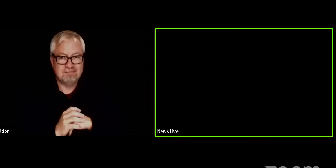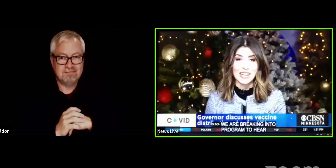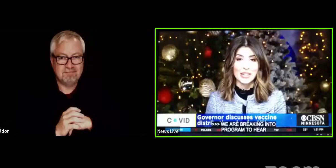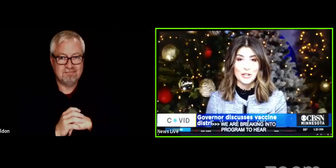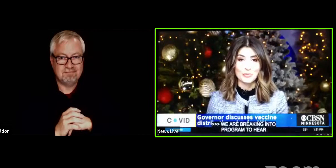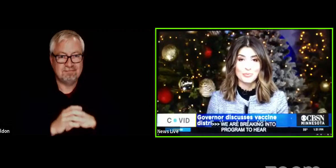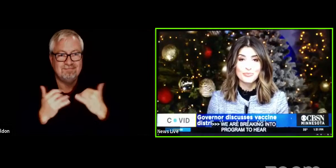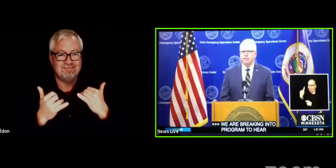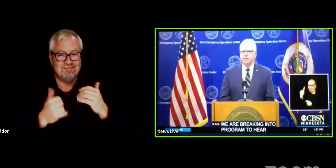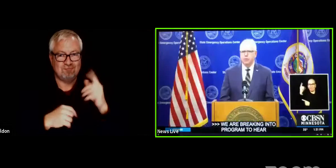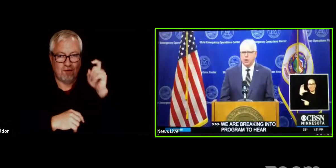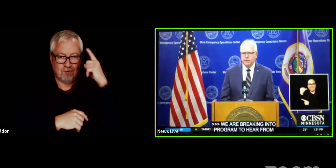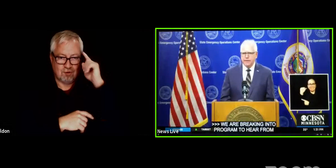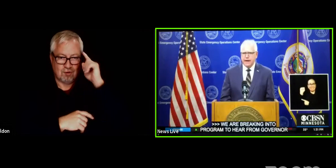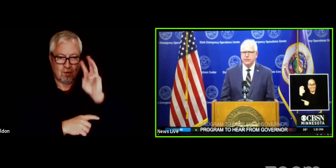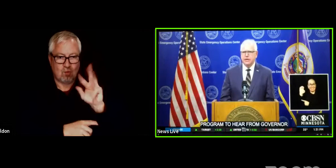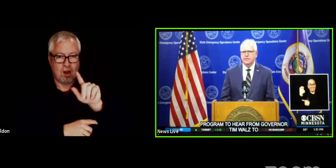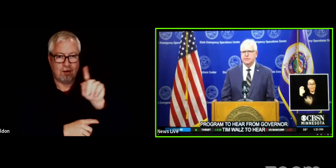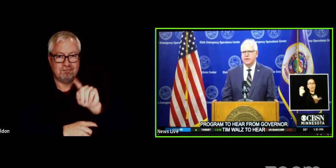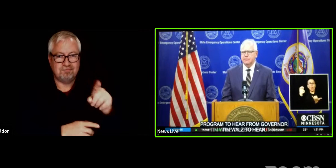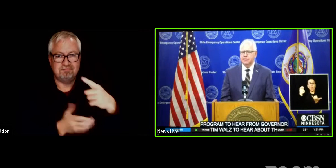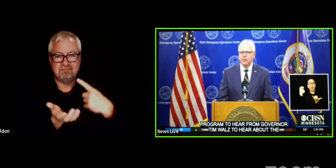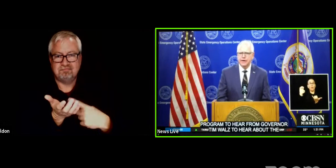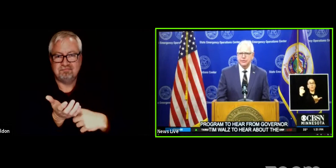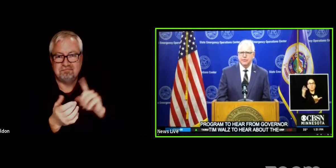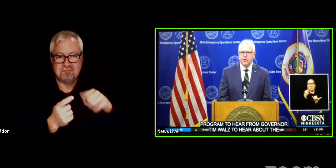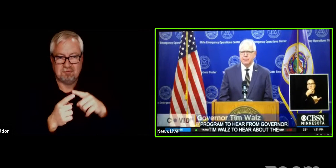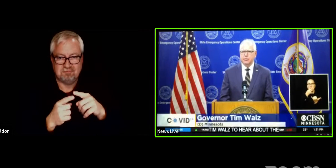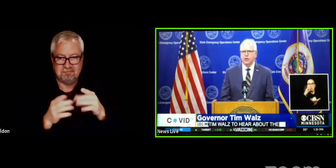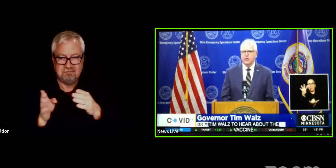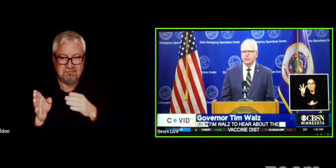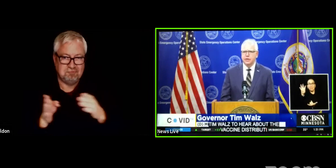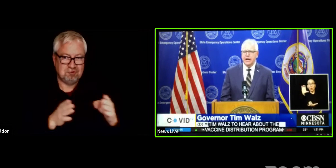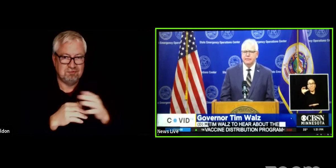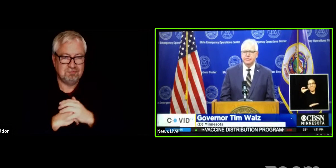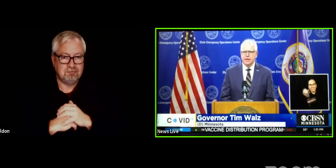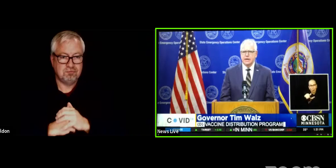≫ GOOD AFTERNOON SHE MINNESOTA, THANK YOU TORE TAKING SOME TIME OUT OF YOUR DAY TO RECEIVE THIS UPDATE AND IT SEEMS ALMOST UNIMAGINABLE BUT IT WAS JUST ABOUT NINE MONTHS TO THE DAY THAT THE FIRST COVID CASE IN MINNESOTA SHOWED UP. AND NOW WE'RE ON THE DOORSTEP OF 400,000 CASES AND 4,000 OF OUR NEIGHBORS LOST